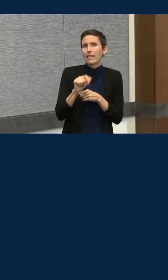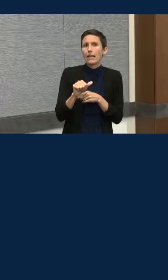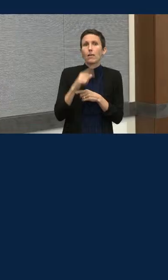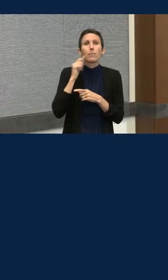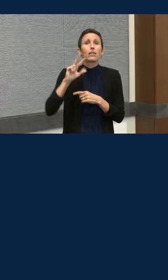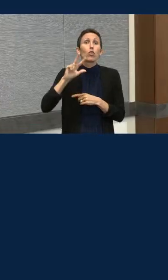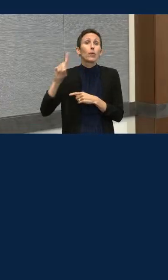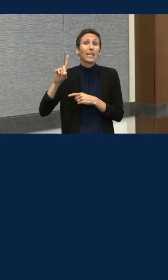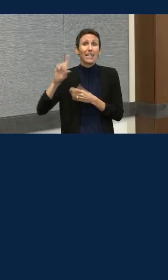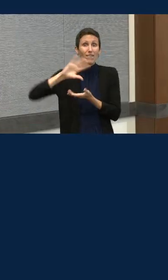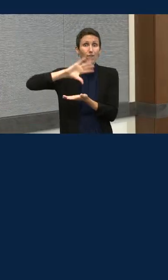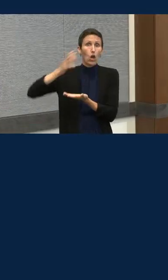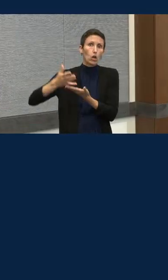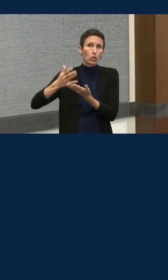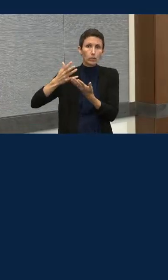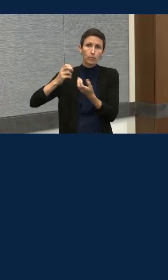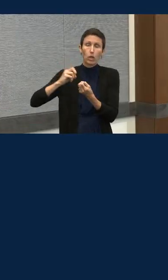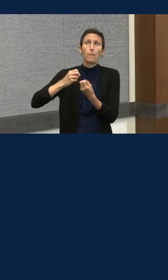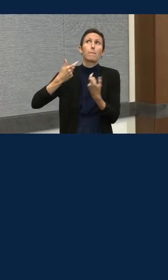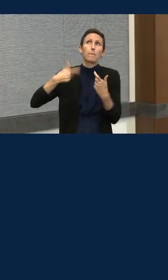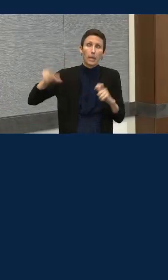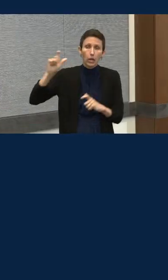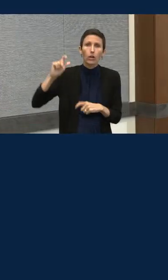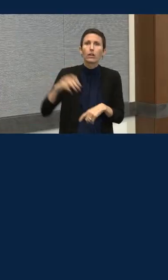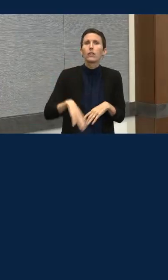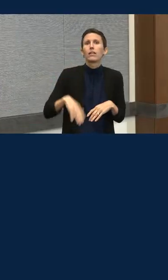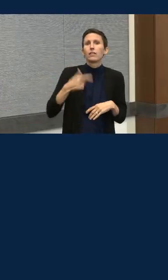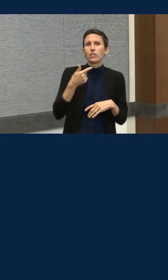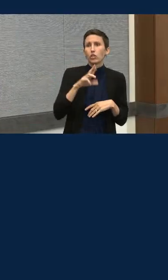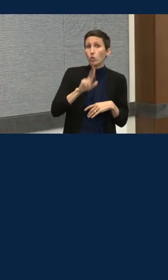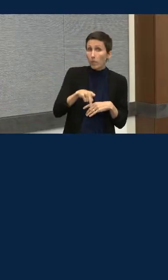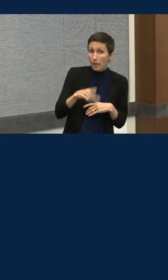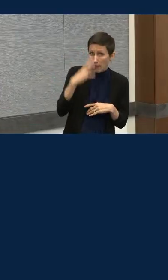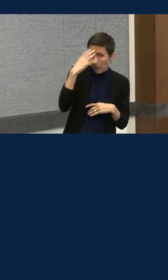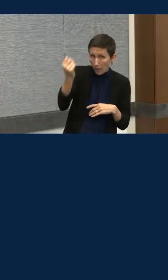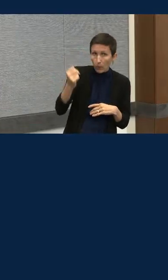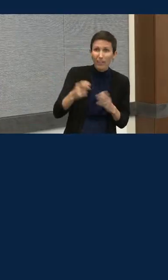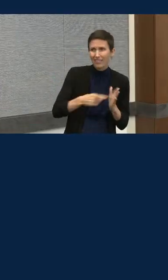3D is bigger and the GPU memory